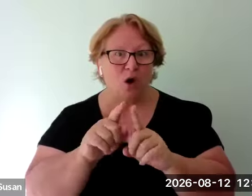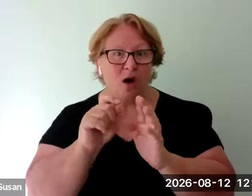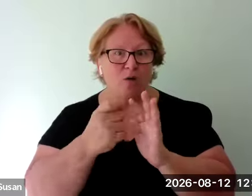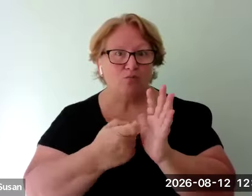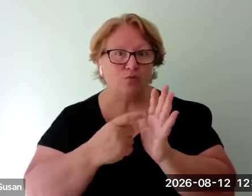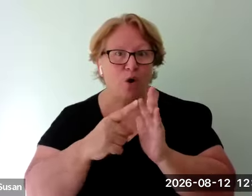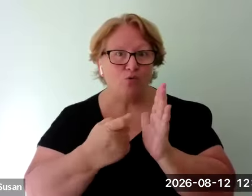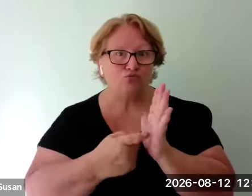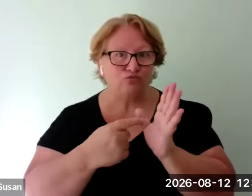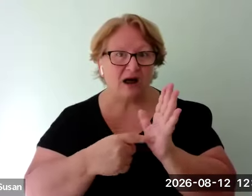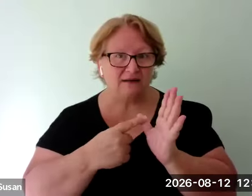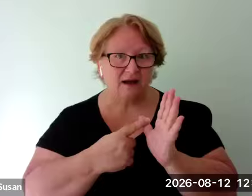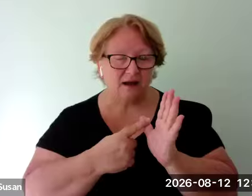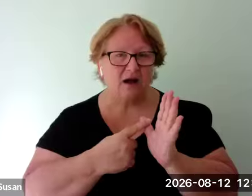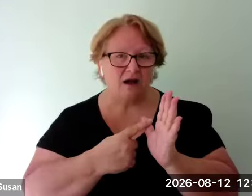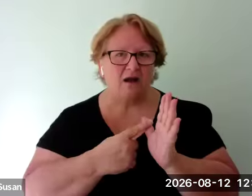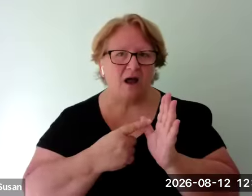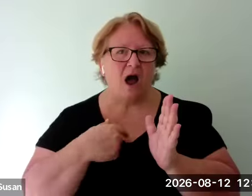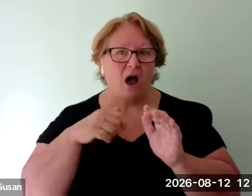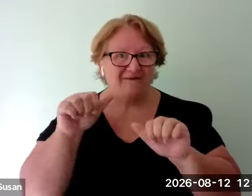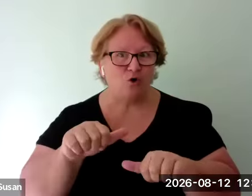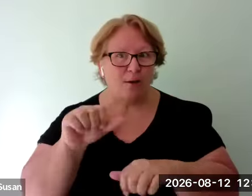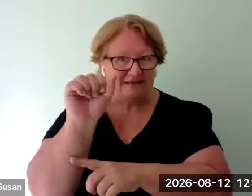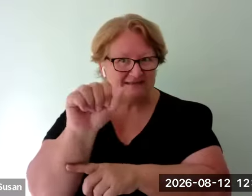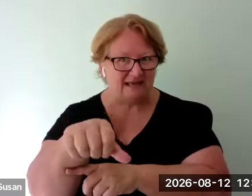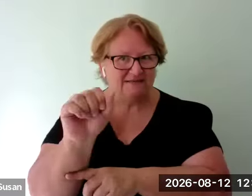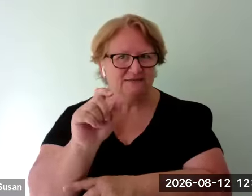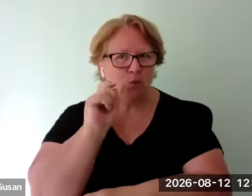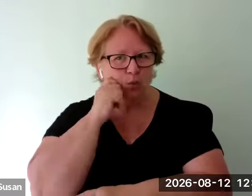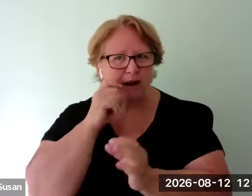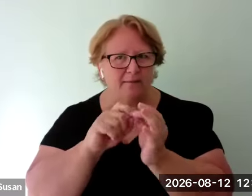whether the flexible funding for research and professional